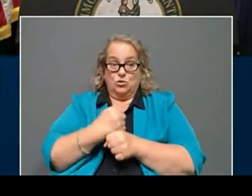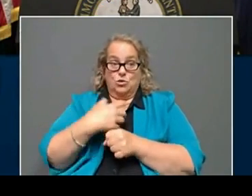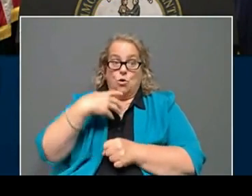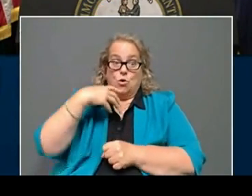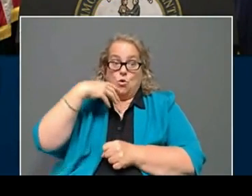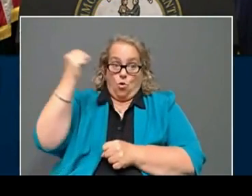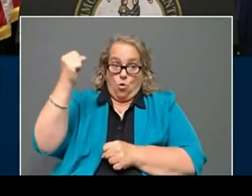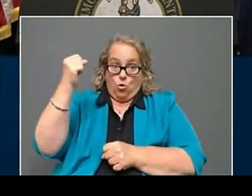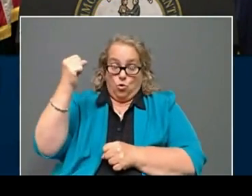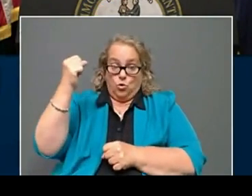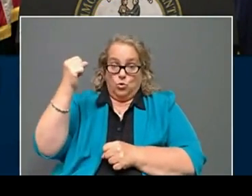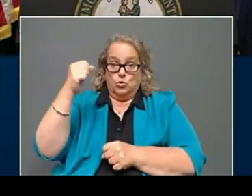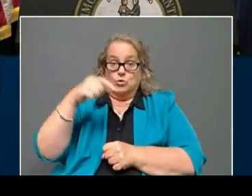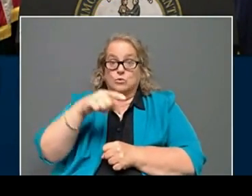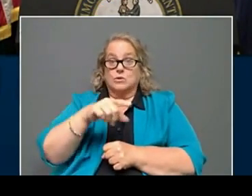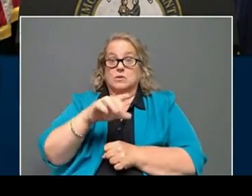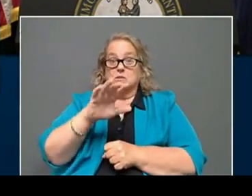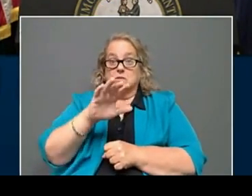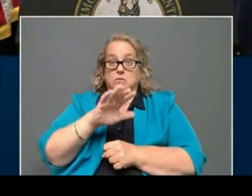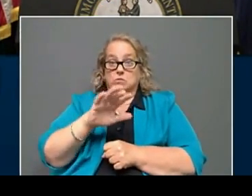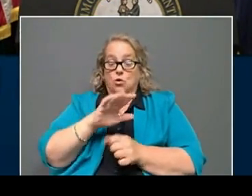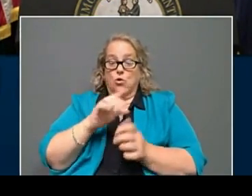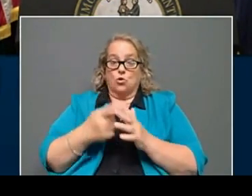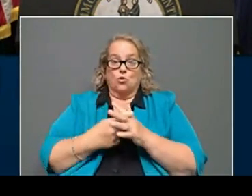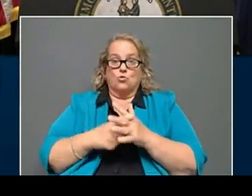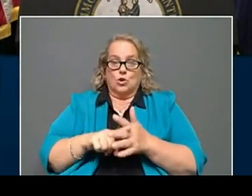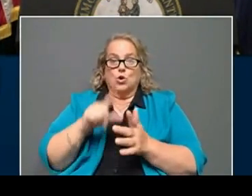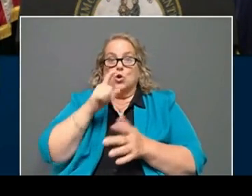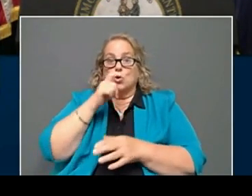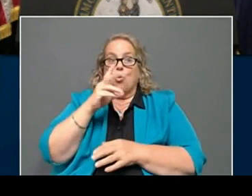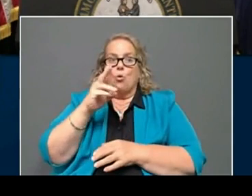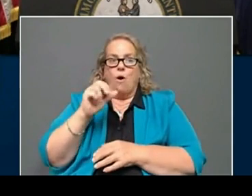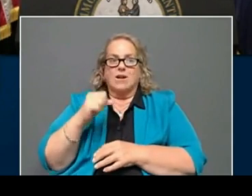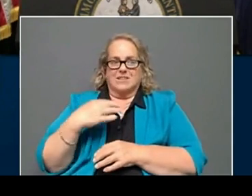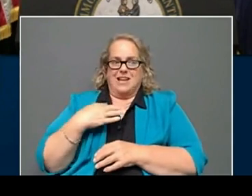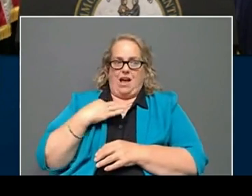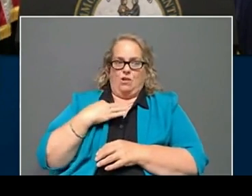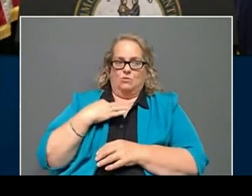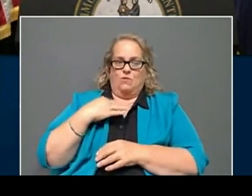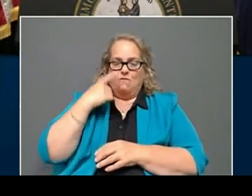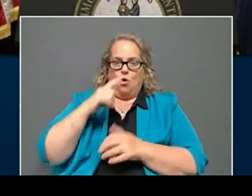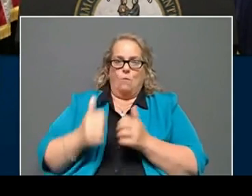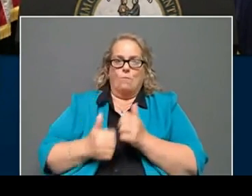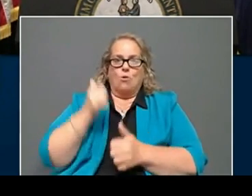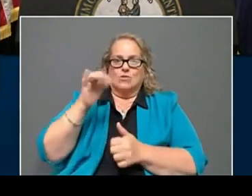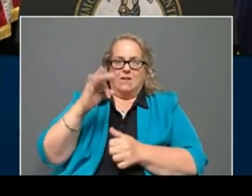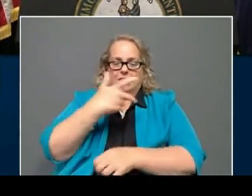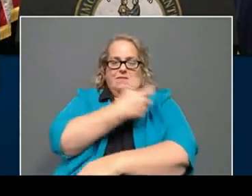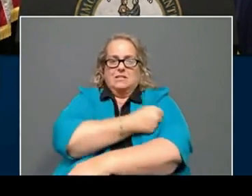this is originally who was eligible for most of the vaccines, 61% again want to